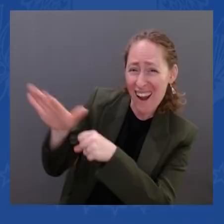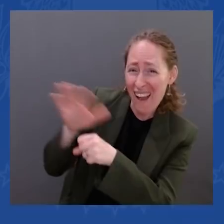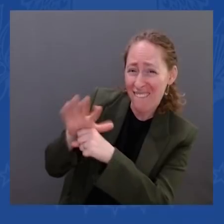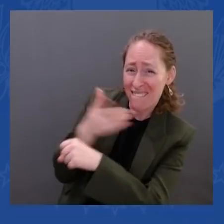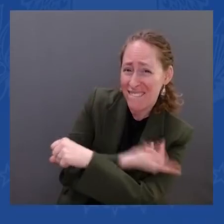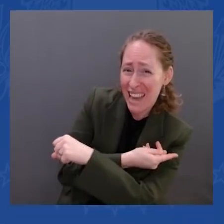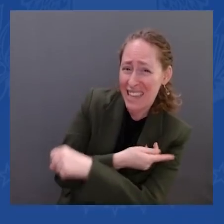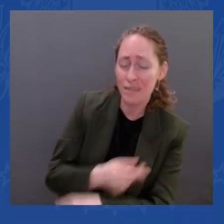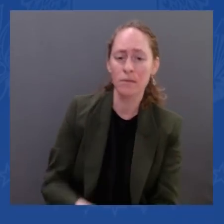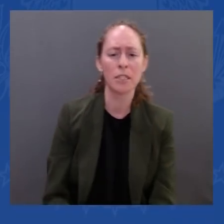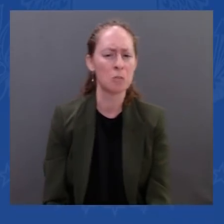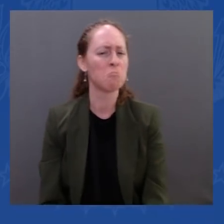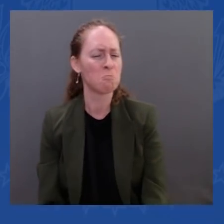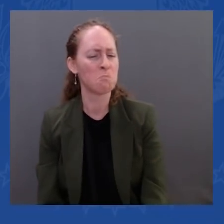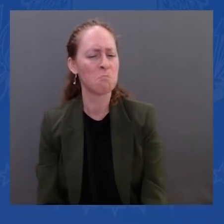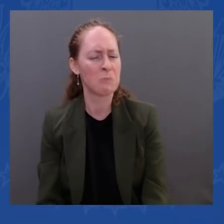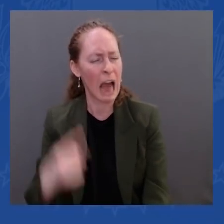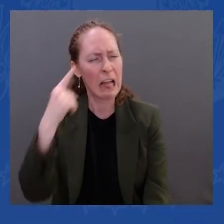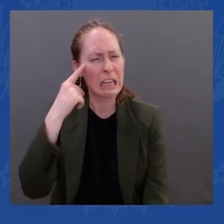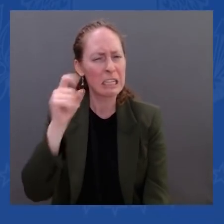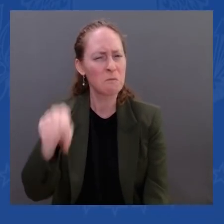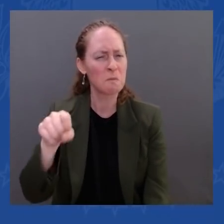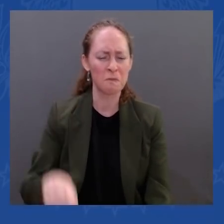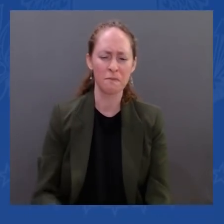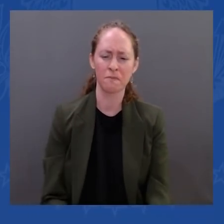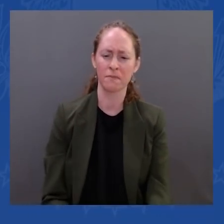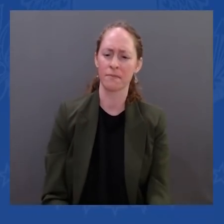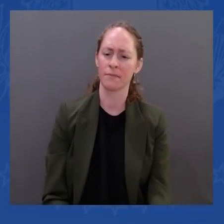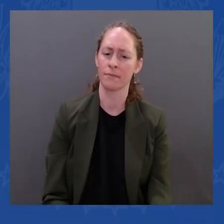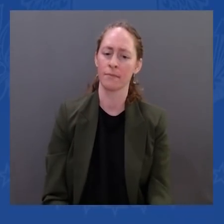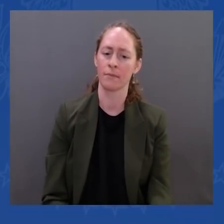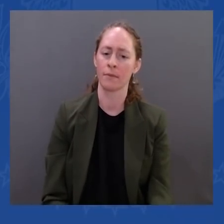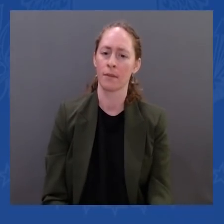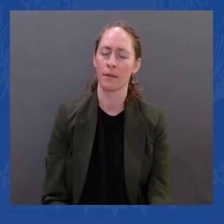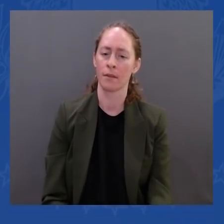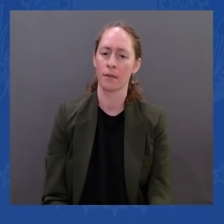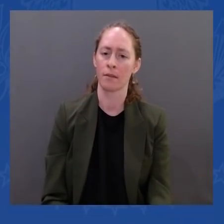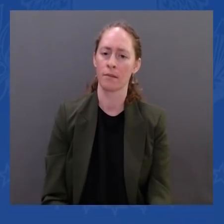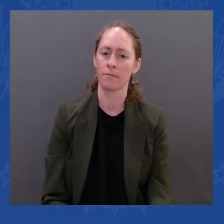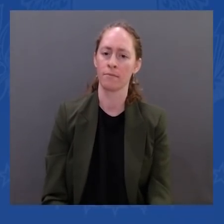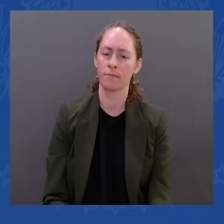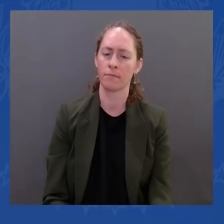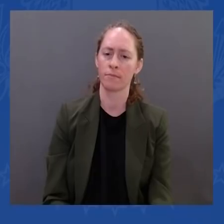The Press: And, Mr. Prime Minister, can you tell us how Japan would respond